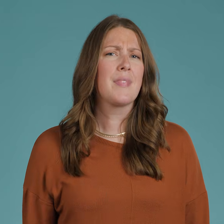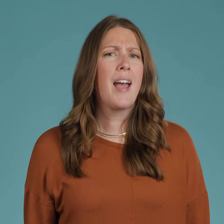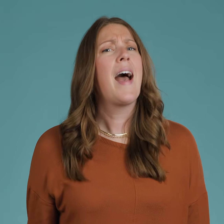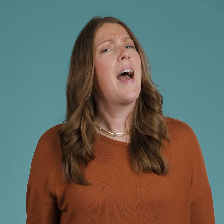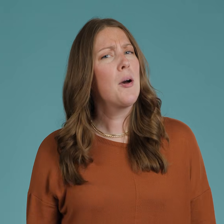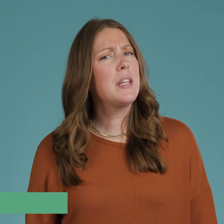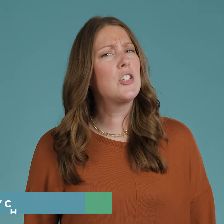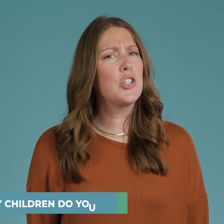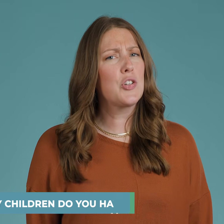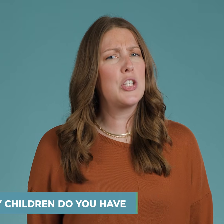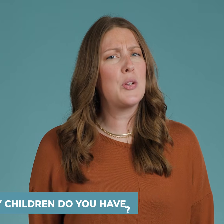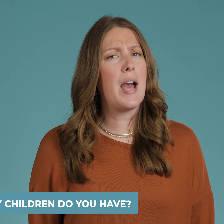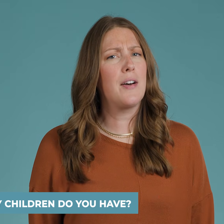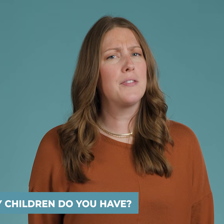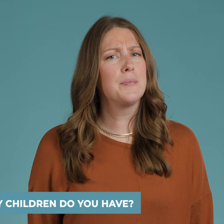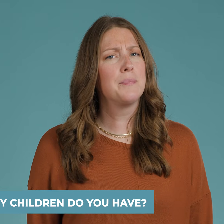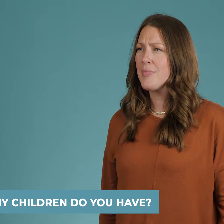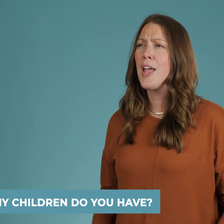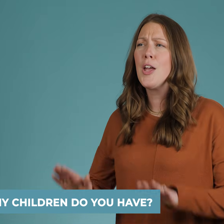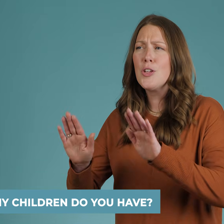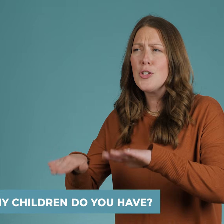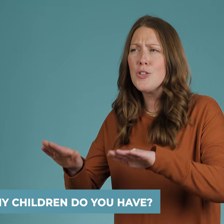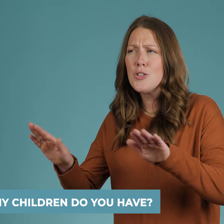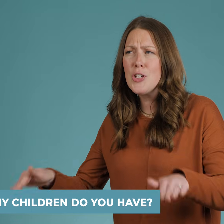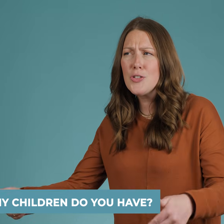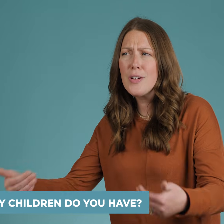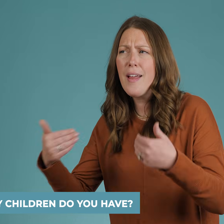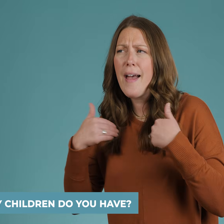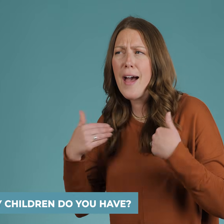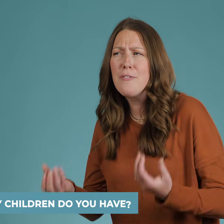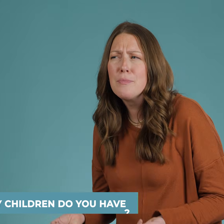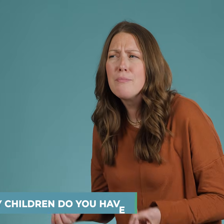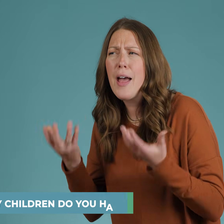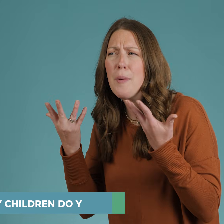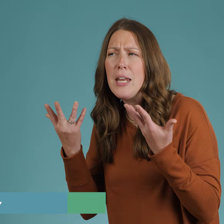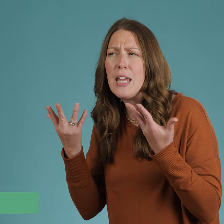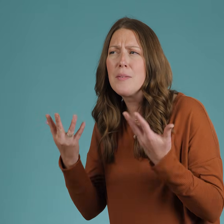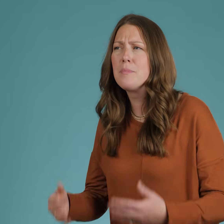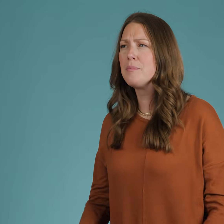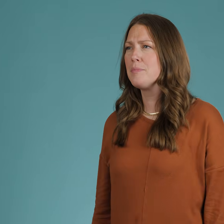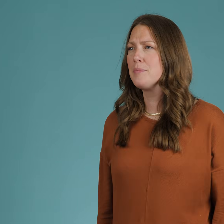How many children do you have? CHILDREN HAVE HOW-MANY